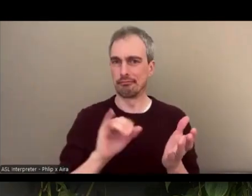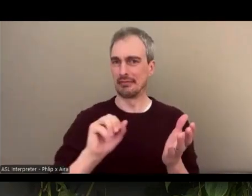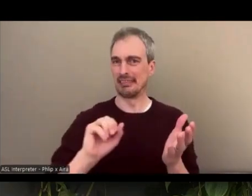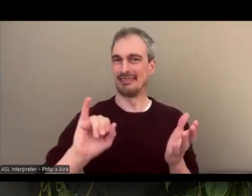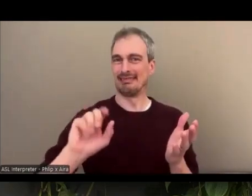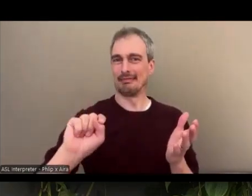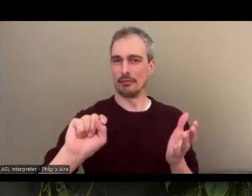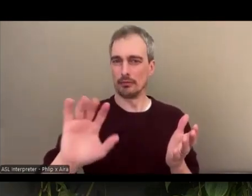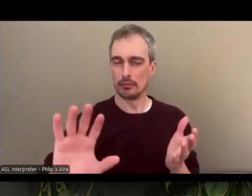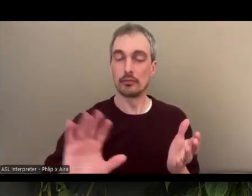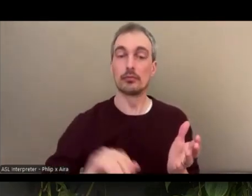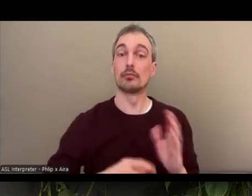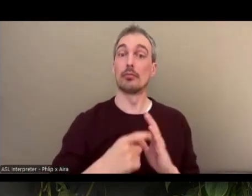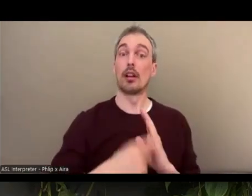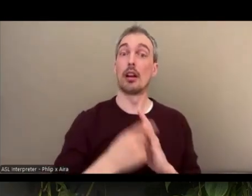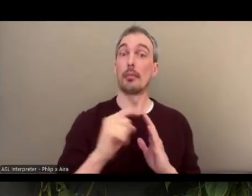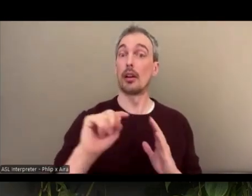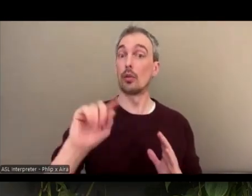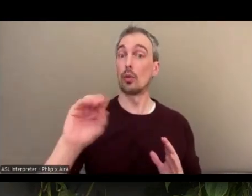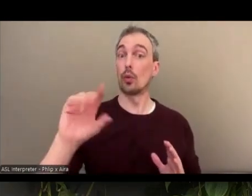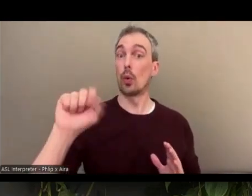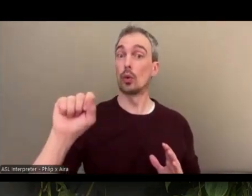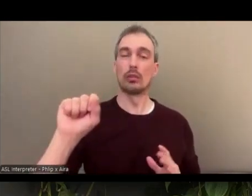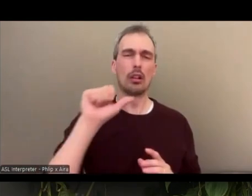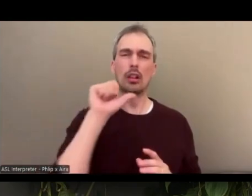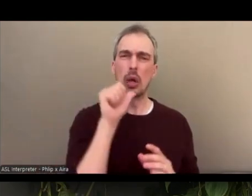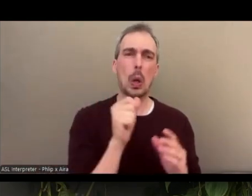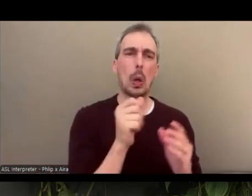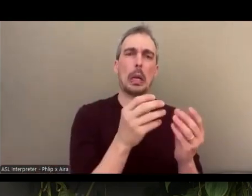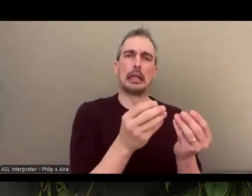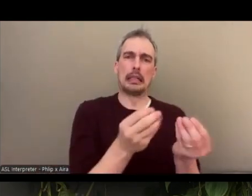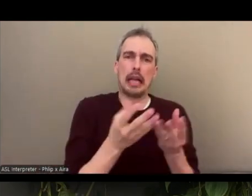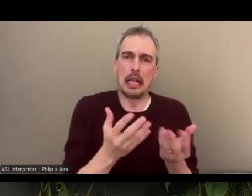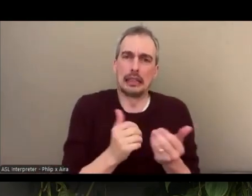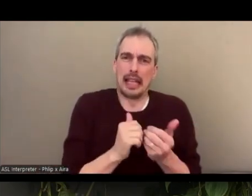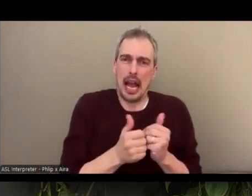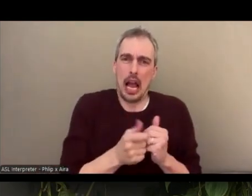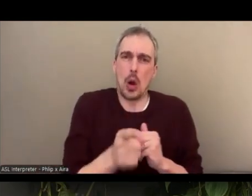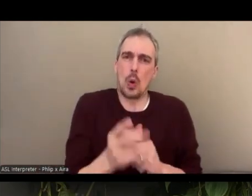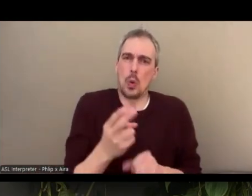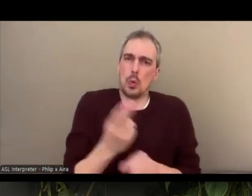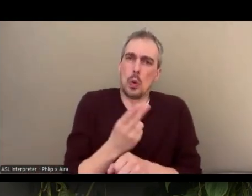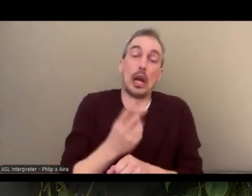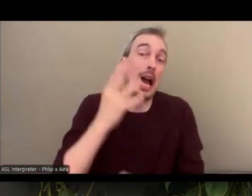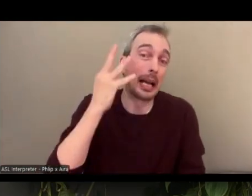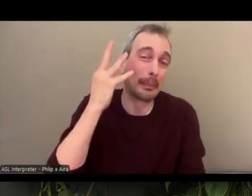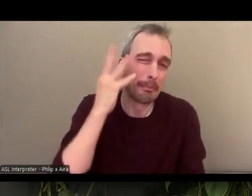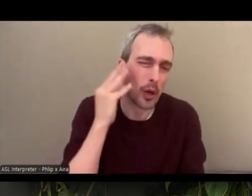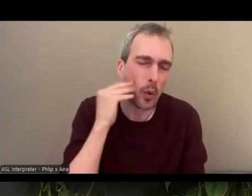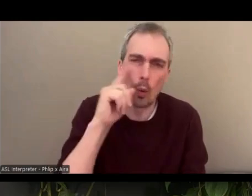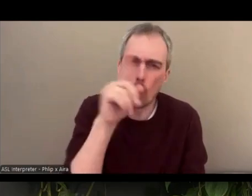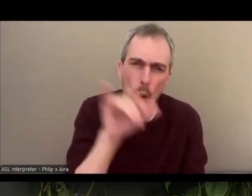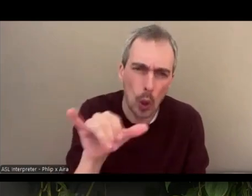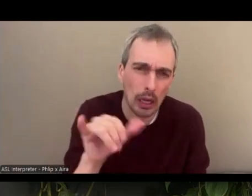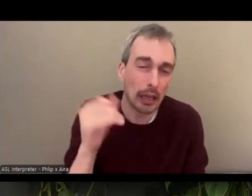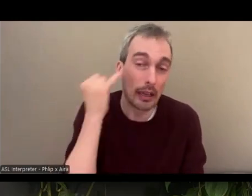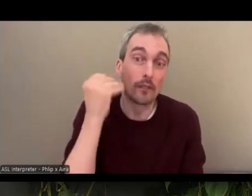The automatic tools aren't really able to tell us that. So, another category of automatable...